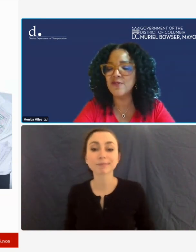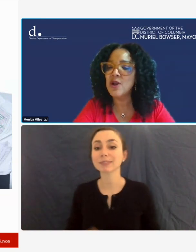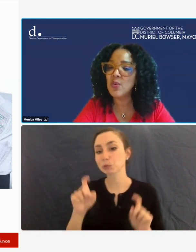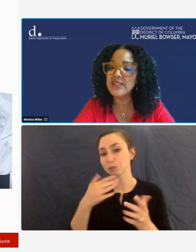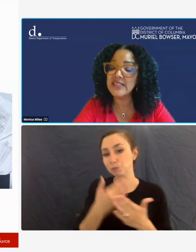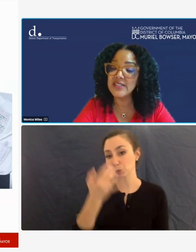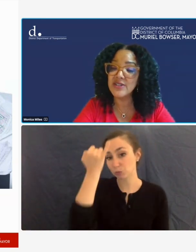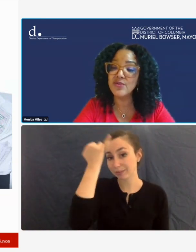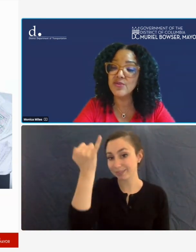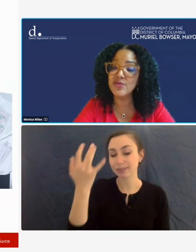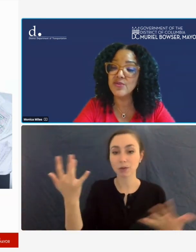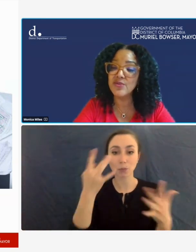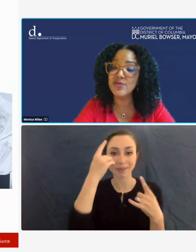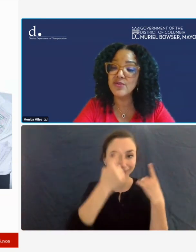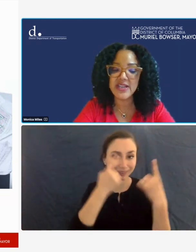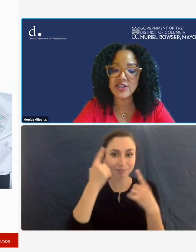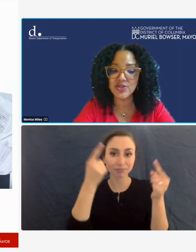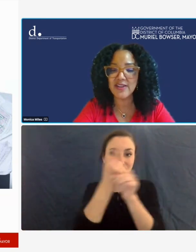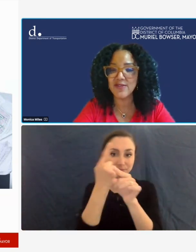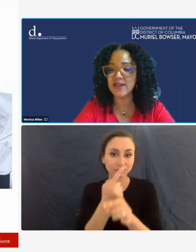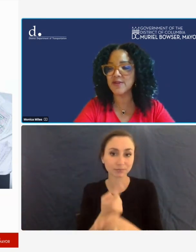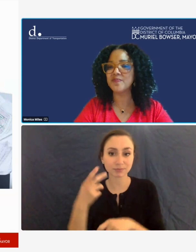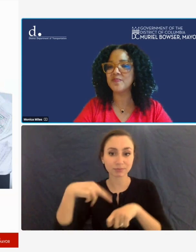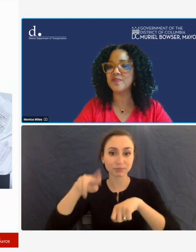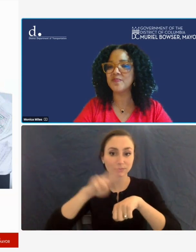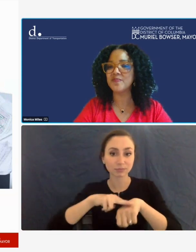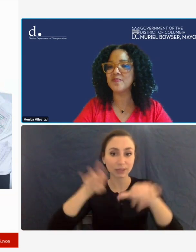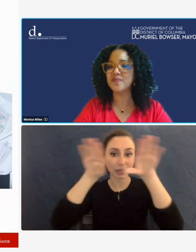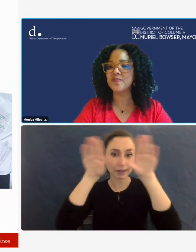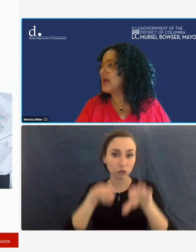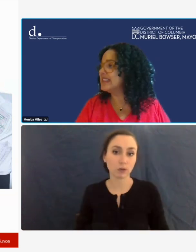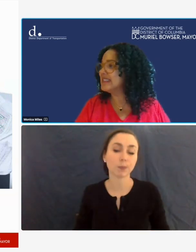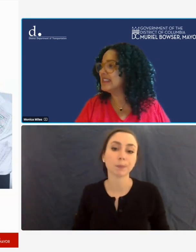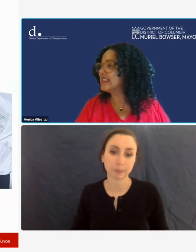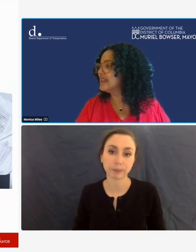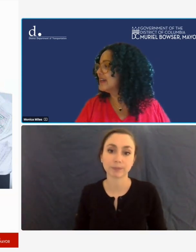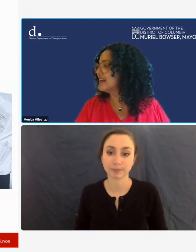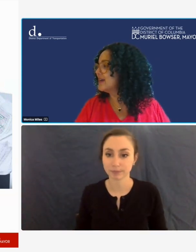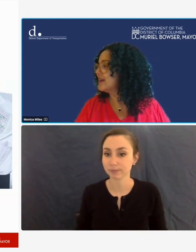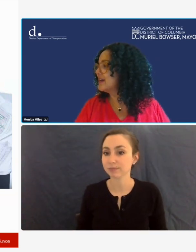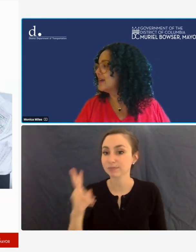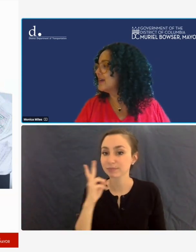what's considered reasonable on a national nap so i see that there are i'm looking at my little